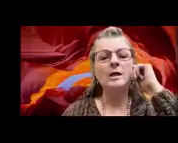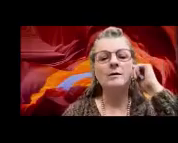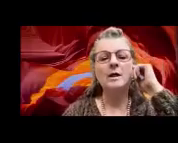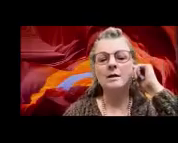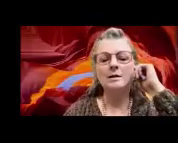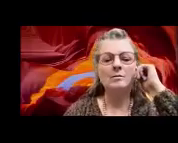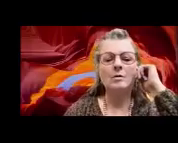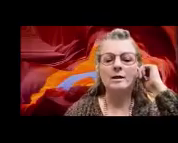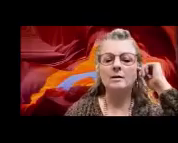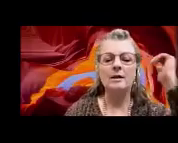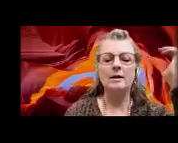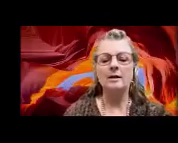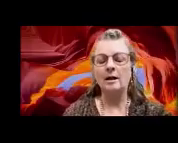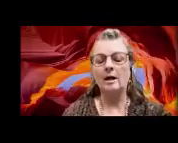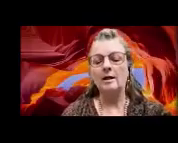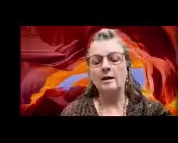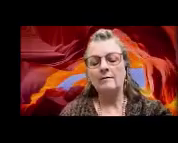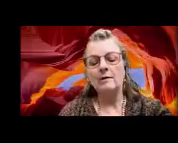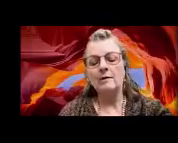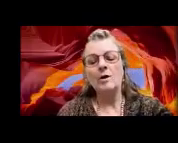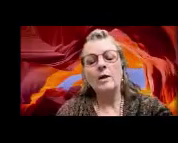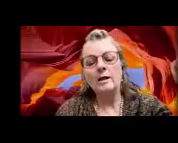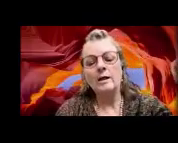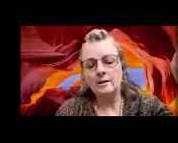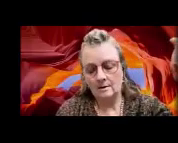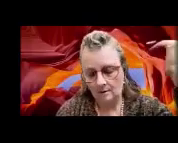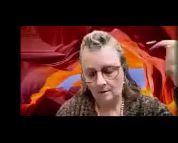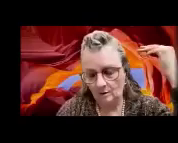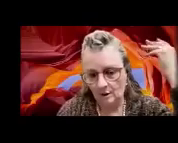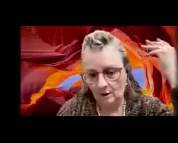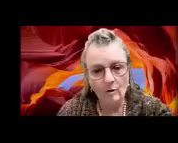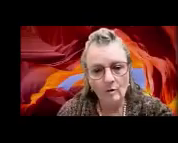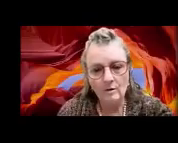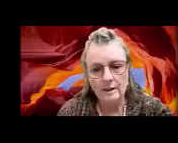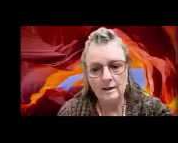have done where, like I even knowing you're a girl is